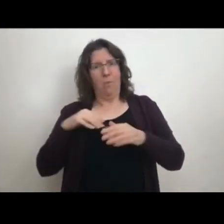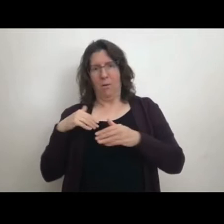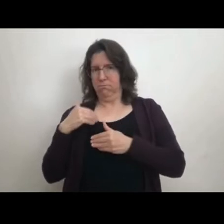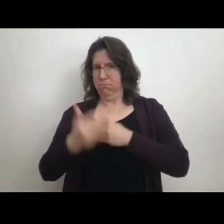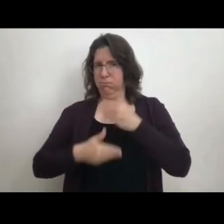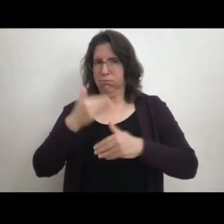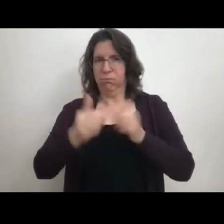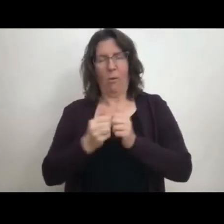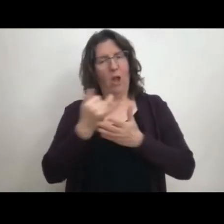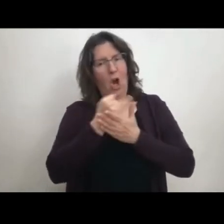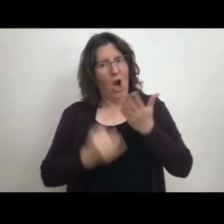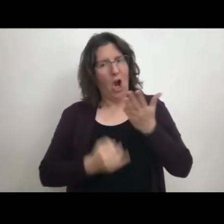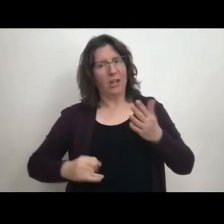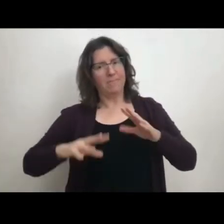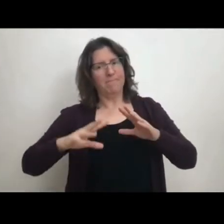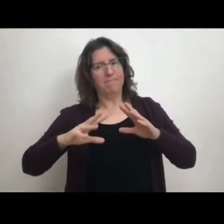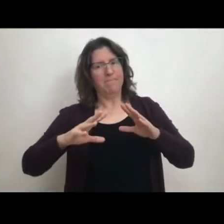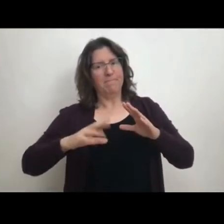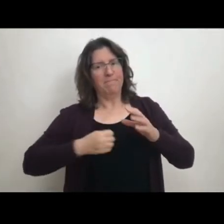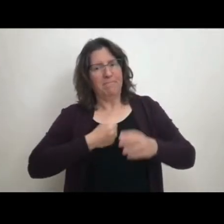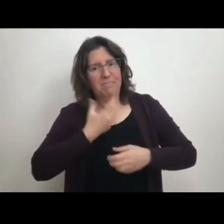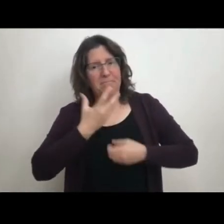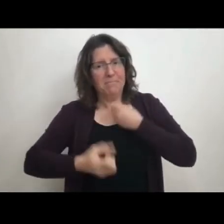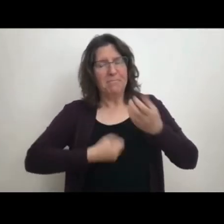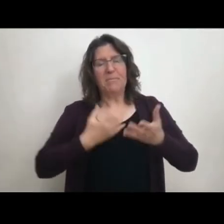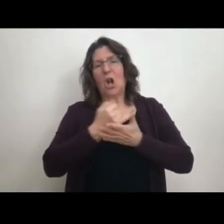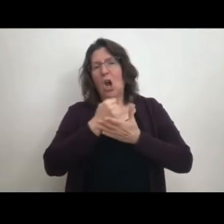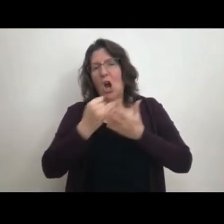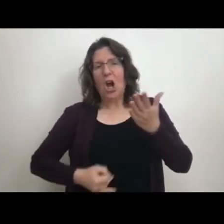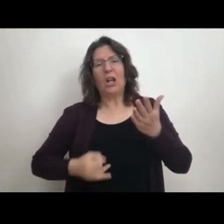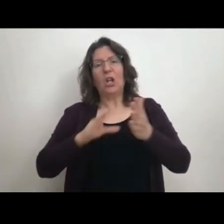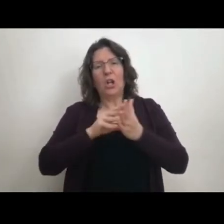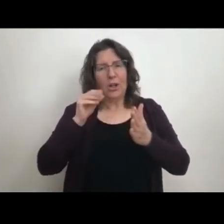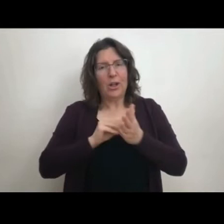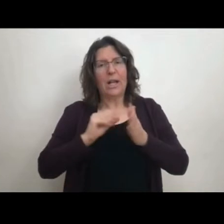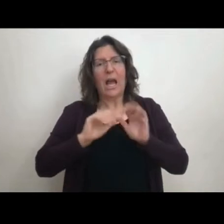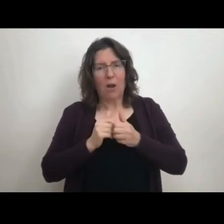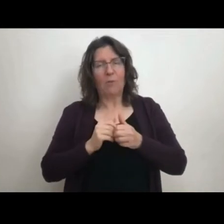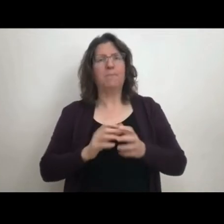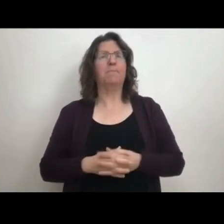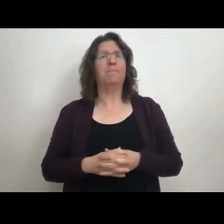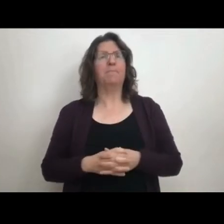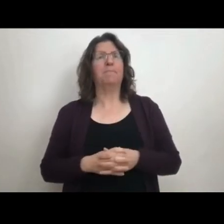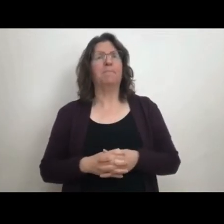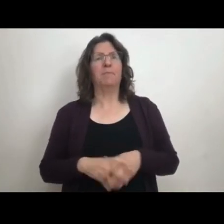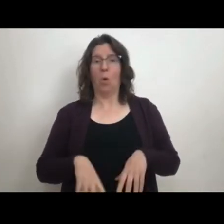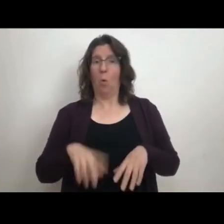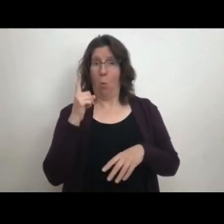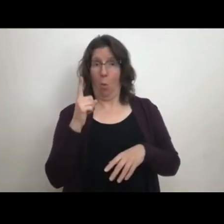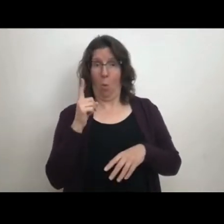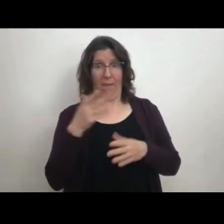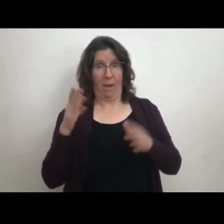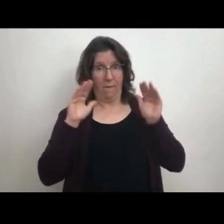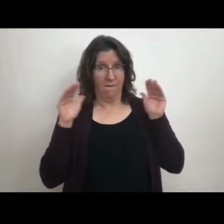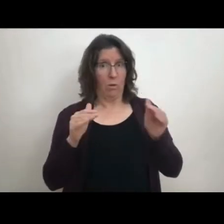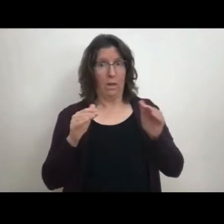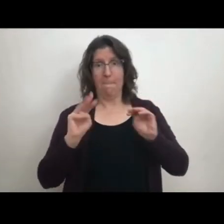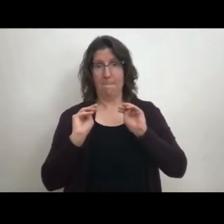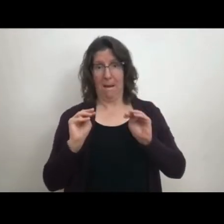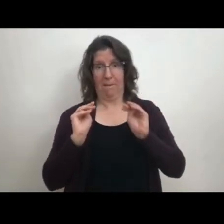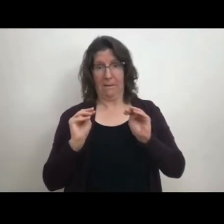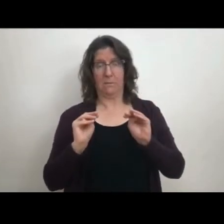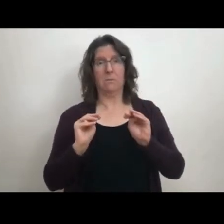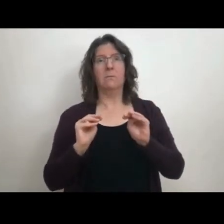We just plowed ahead in creating art and developing artistic skills while exploring those topics.